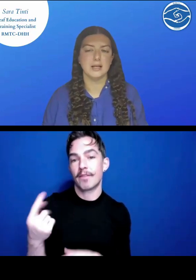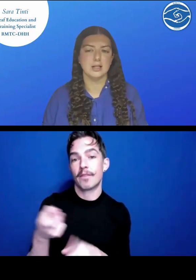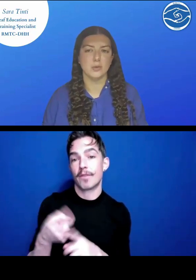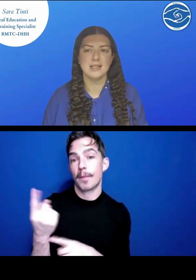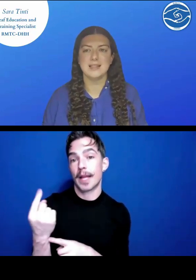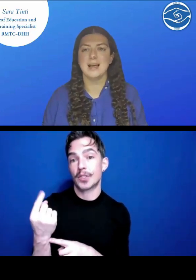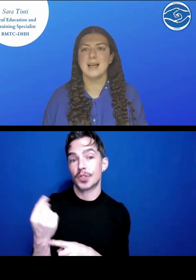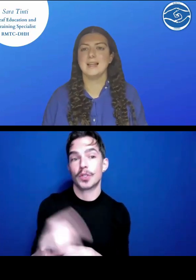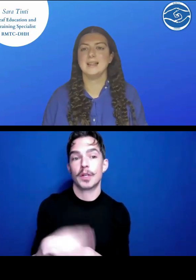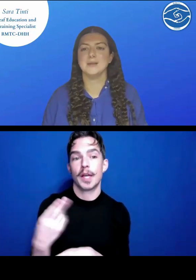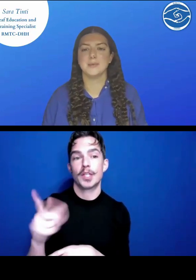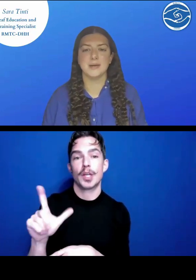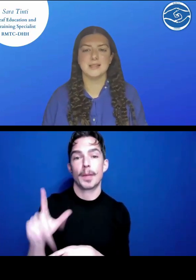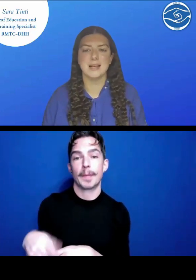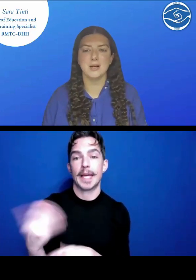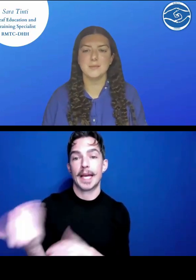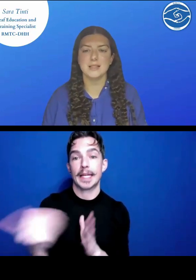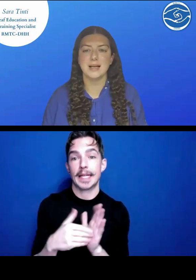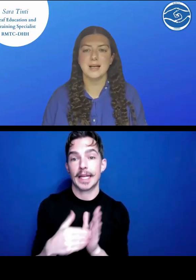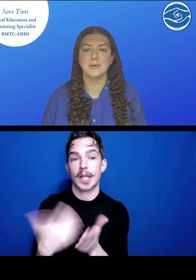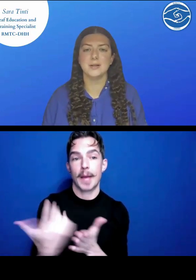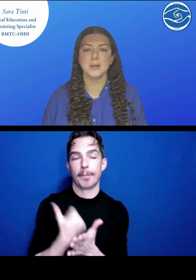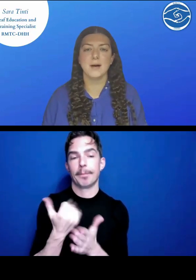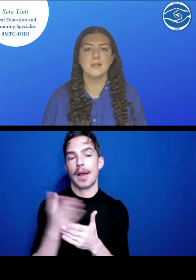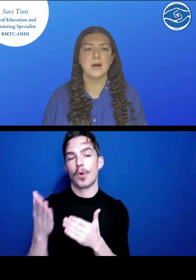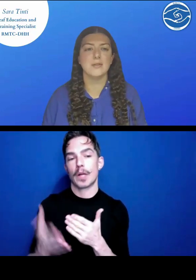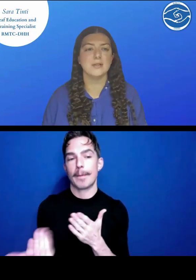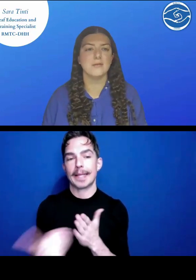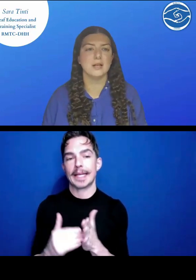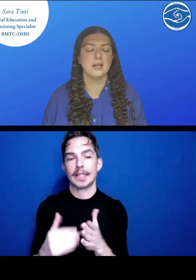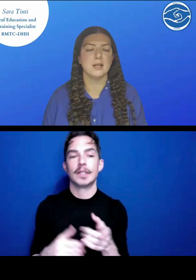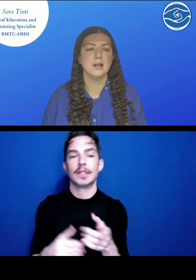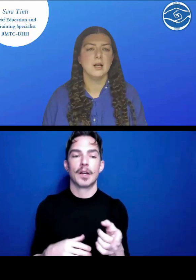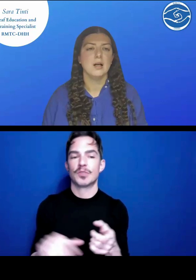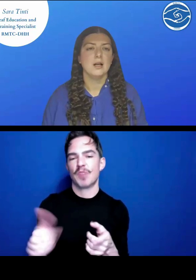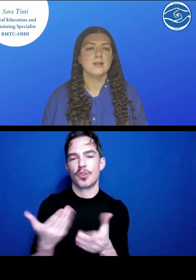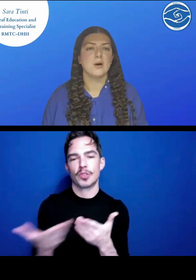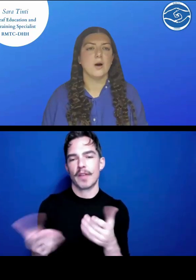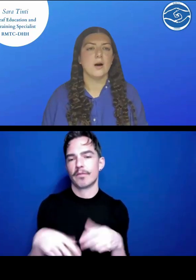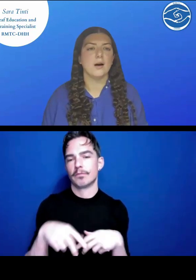those HLPS again, those Optimizing Outcomes. Again, we also have some other stuff in here. So,